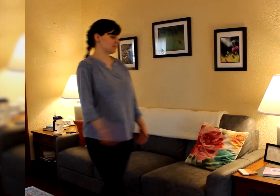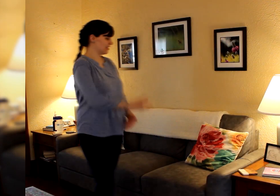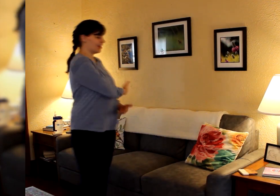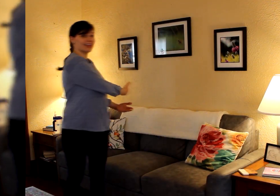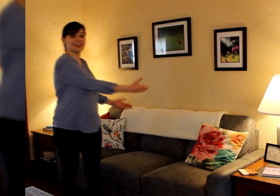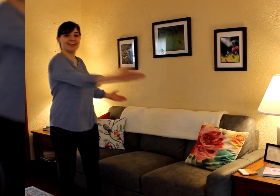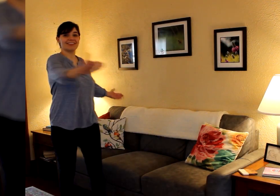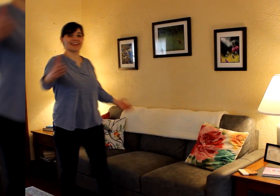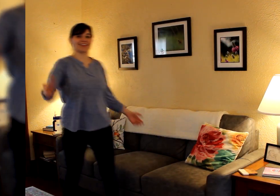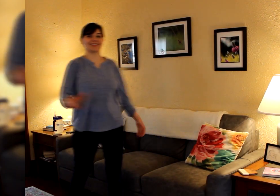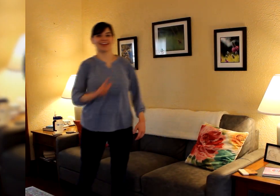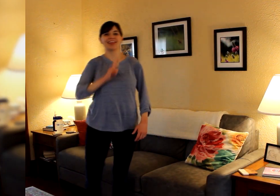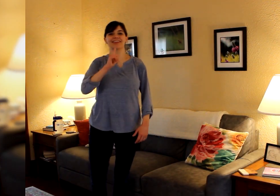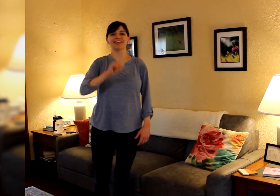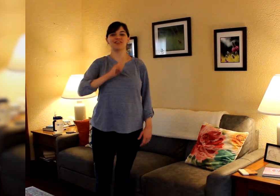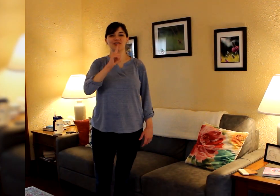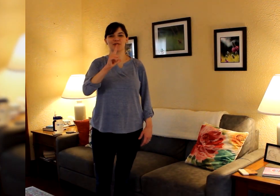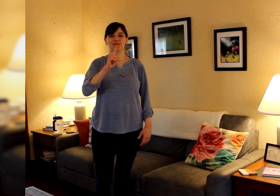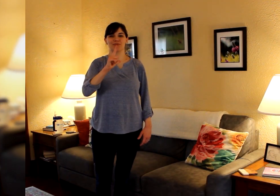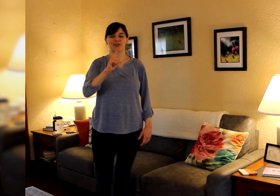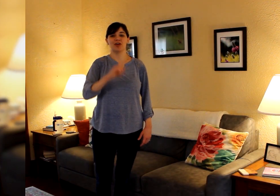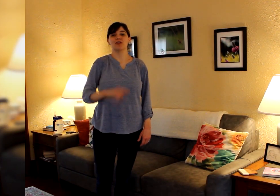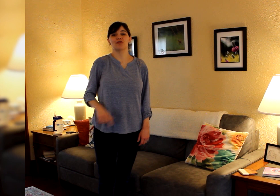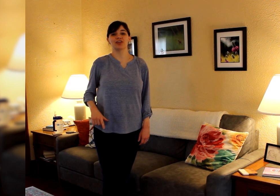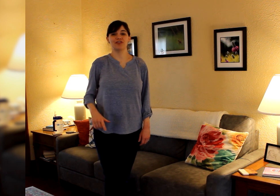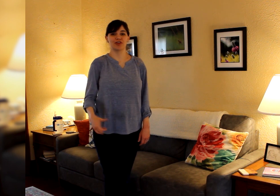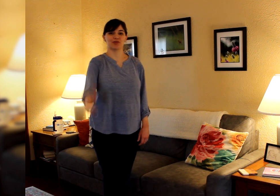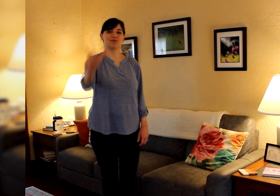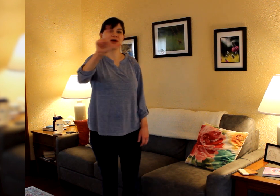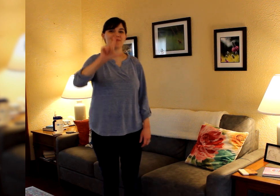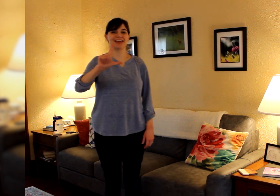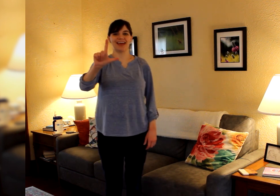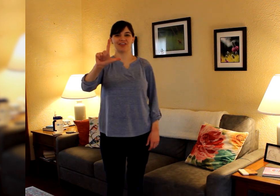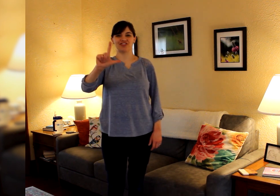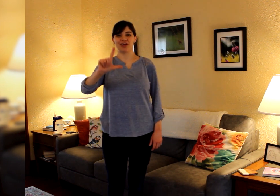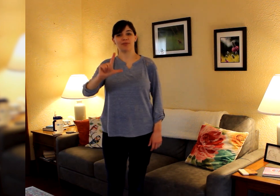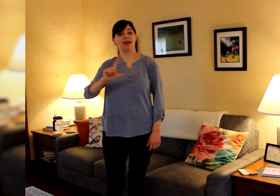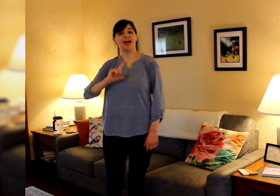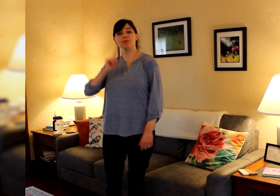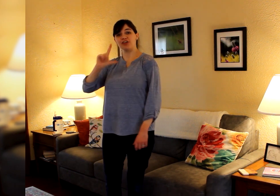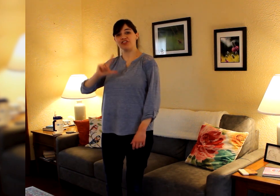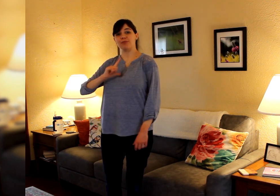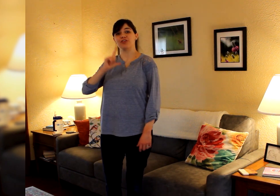This is the living room. For living room, make an L shape and brush it up your